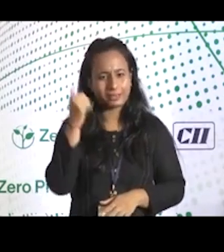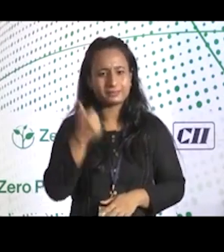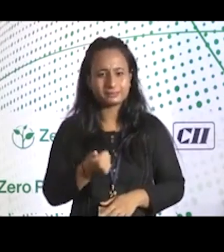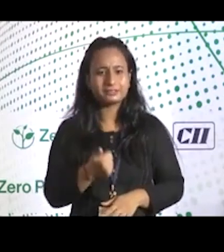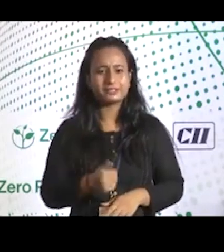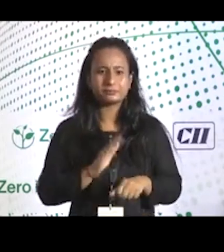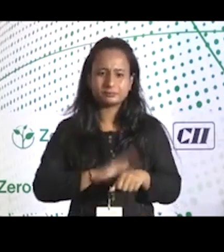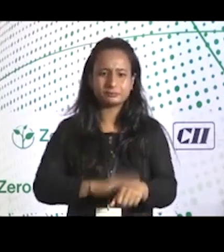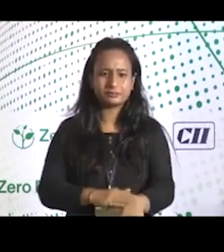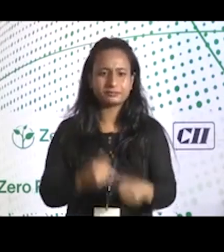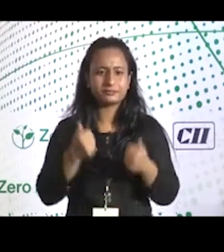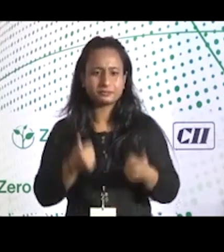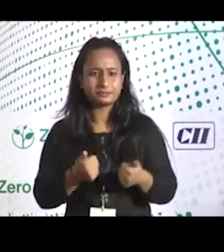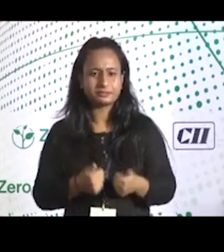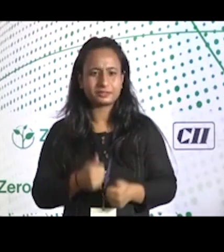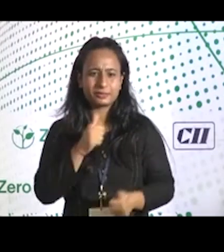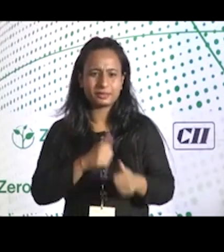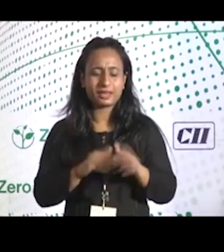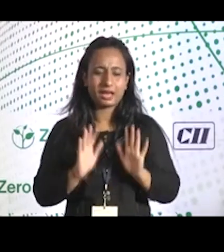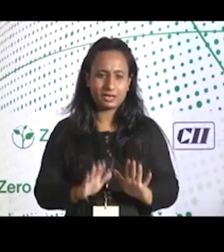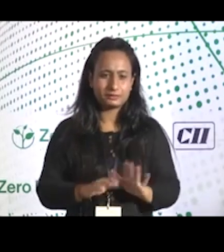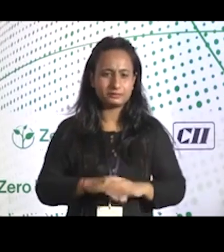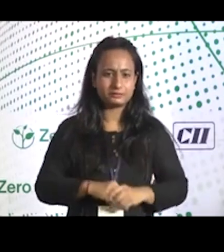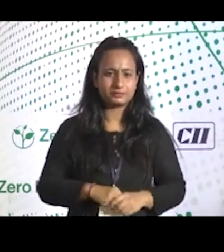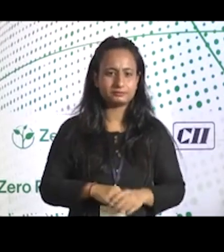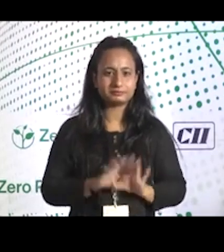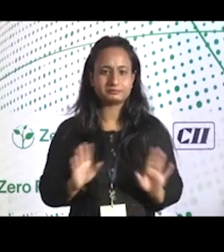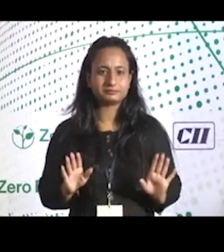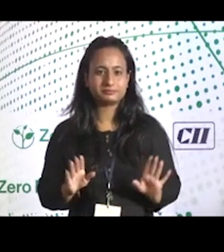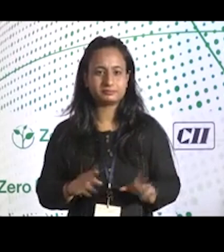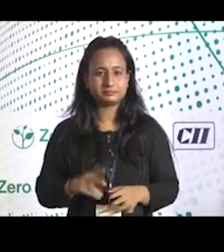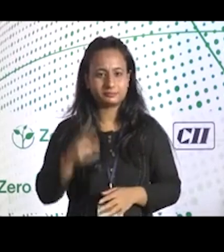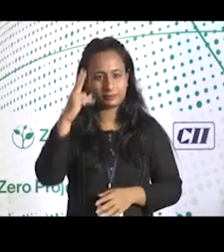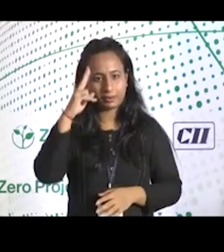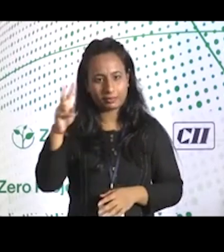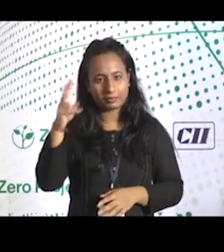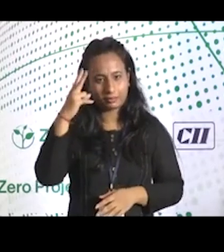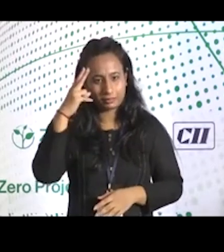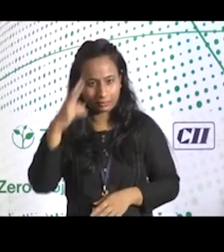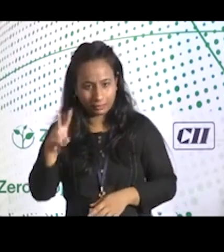So I think there's a bunch of myth busting that needs to happen to buoyant